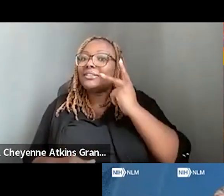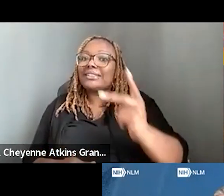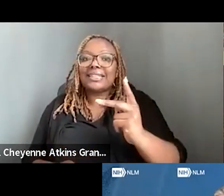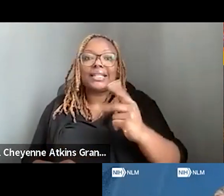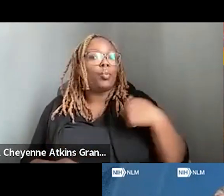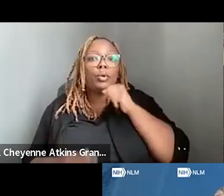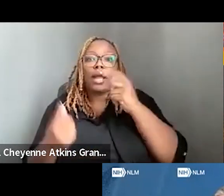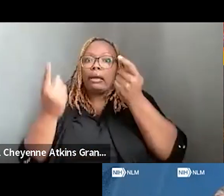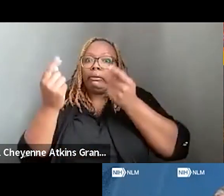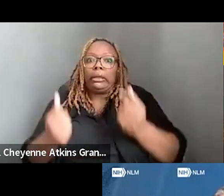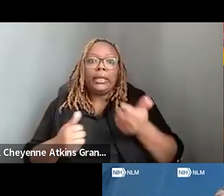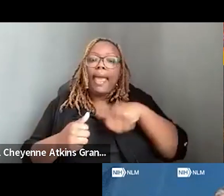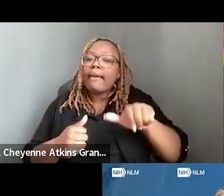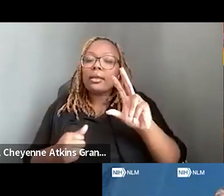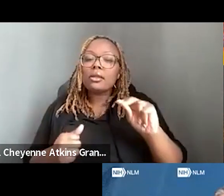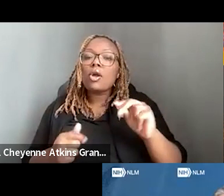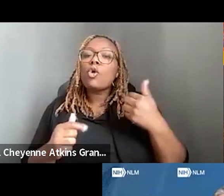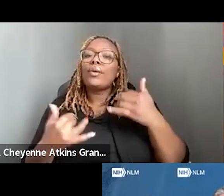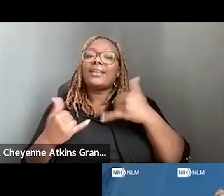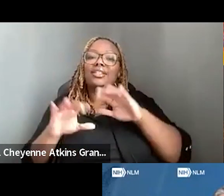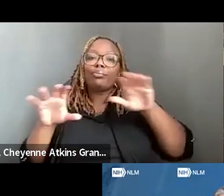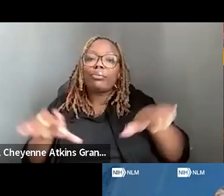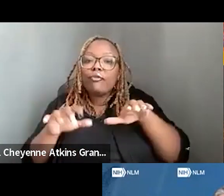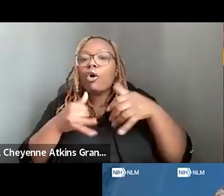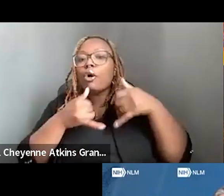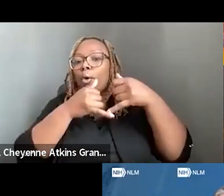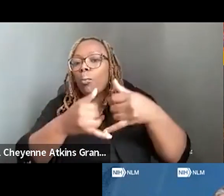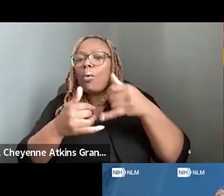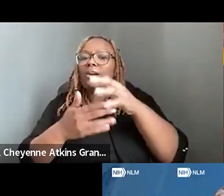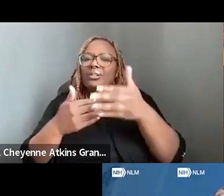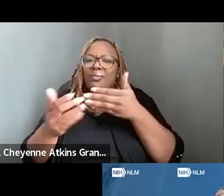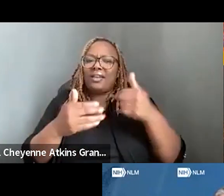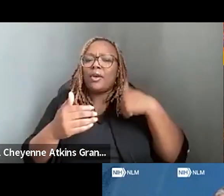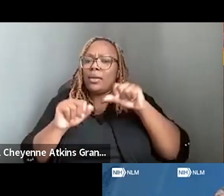We can still perform awards or -- or whatever from our end.